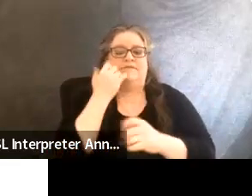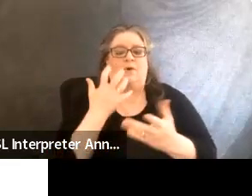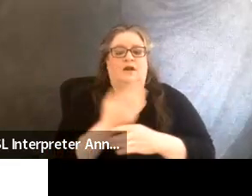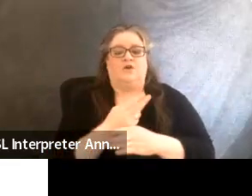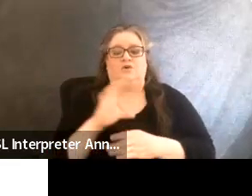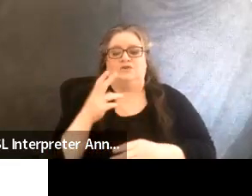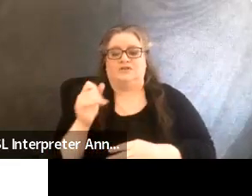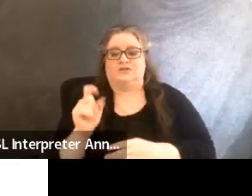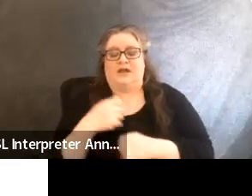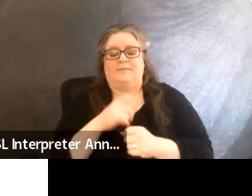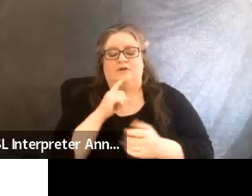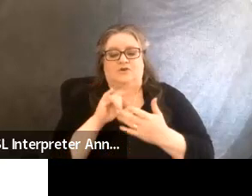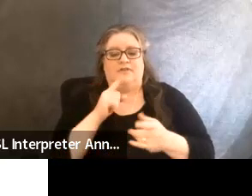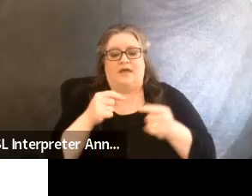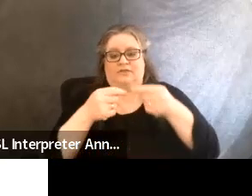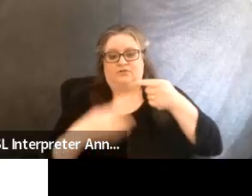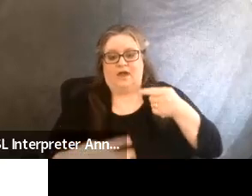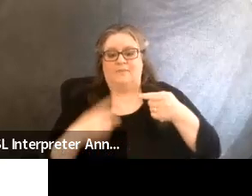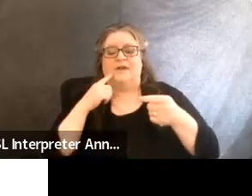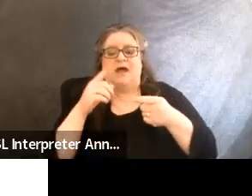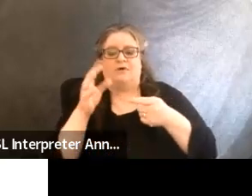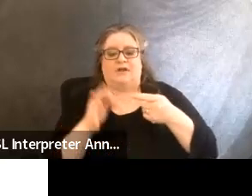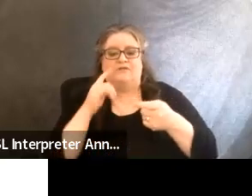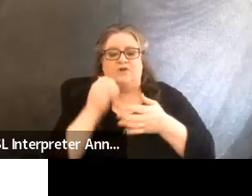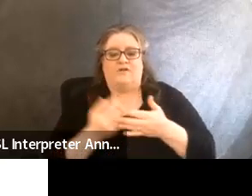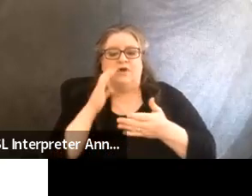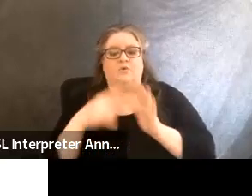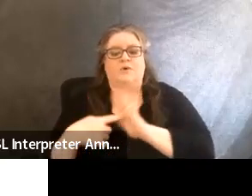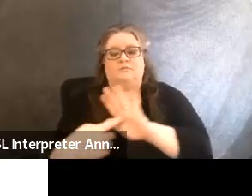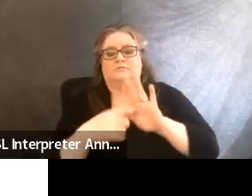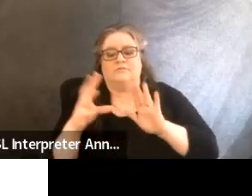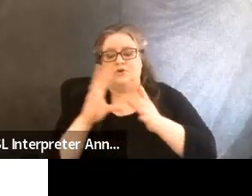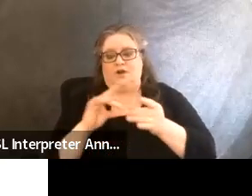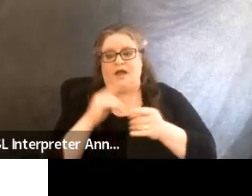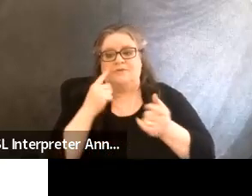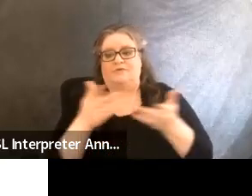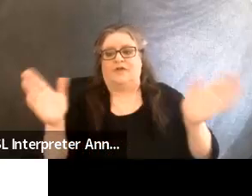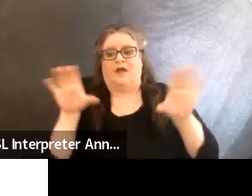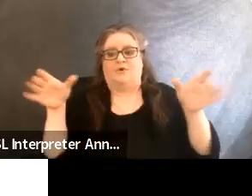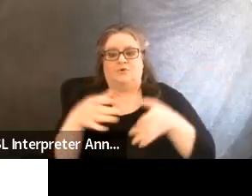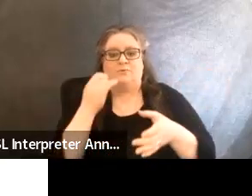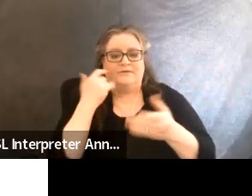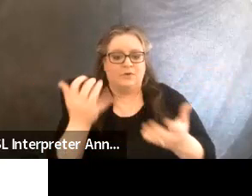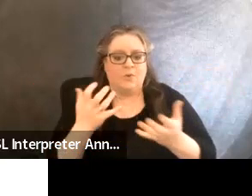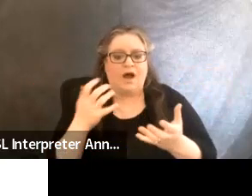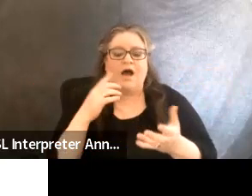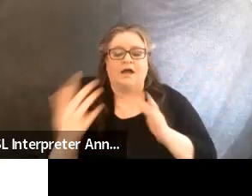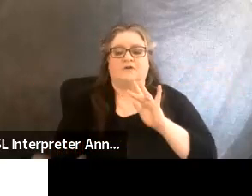please be mindful that the dropdown designation for everyone will broadcast your comments to the entire group. So, if you wish to reach us for assistance,